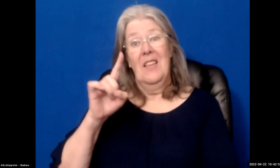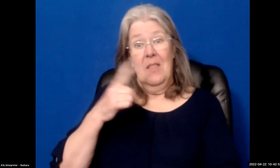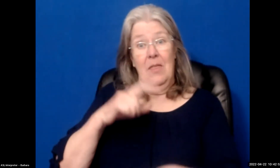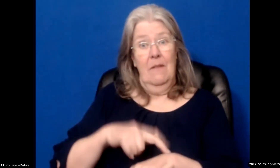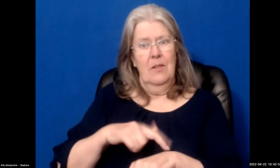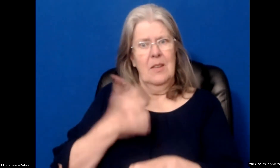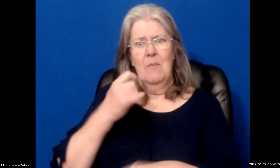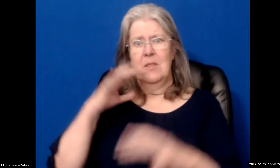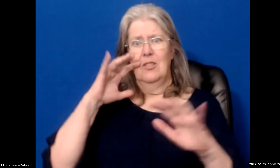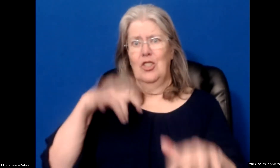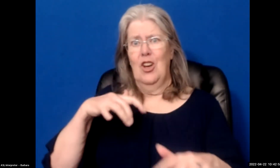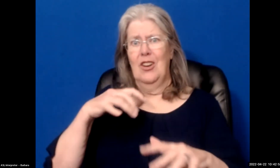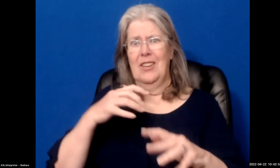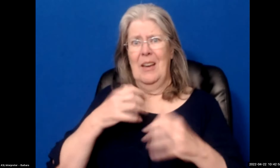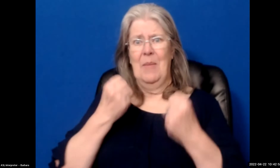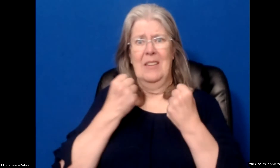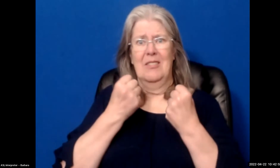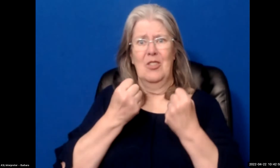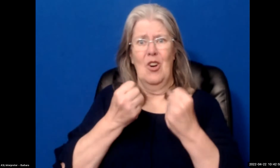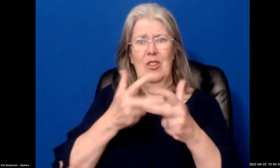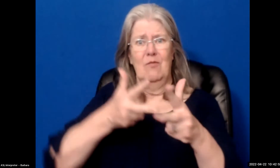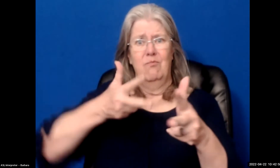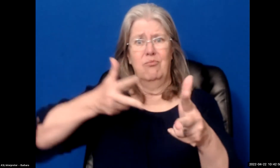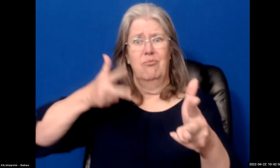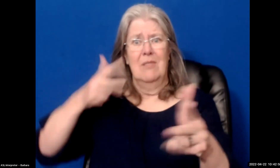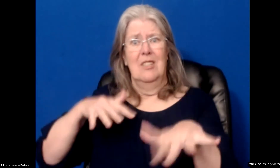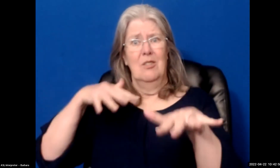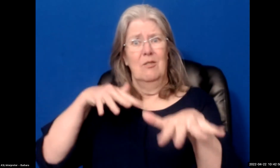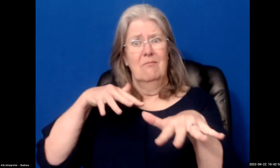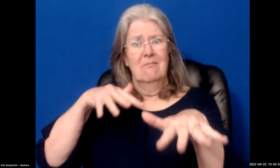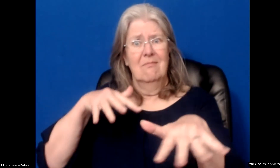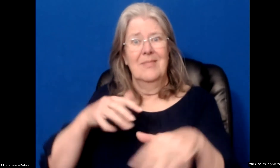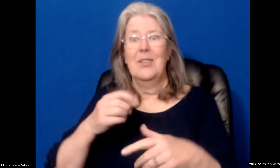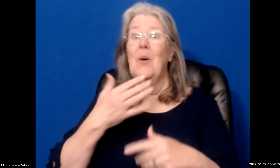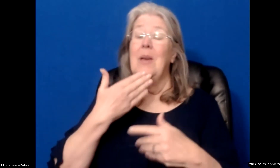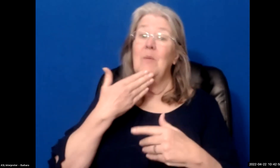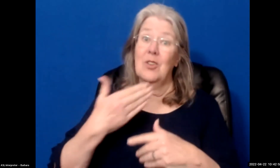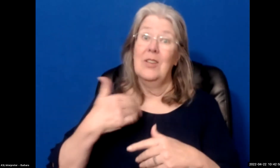it was a drive through, and so it was actually pretty helpful to have him in his car seat.